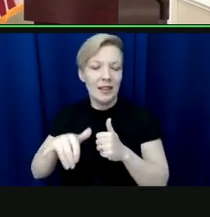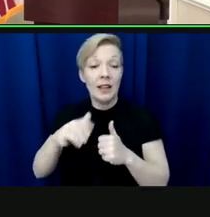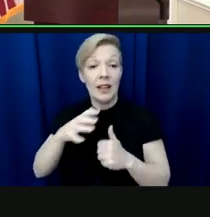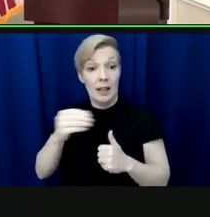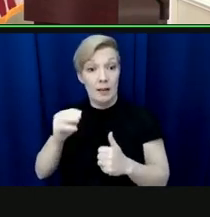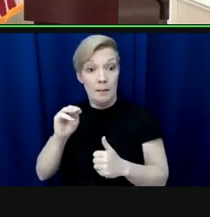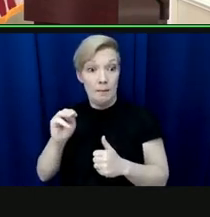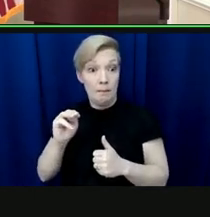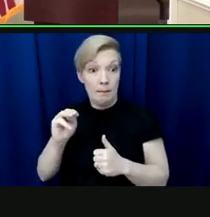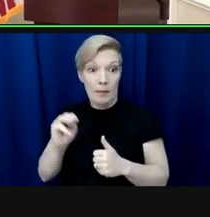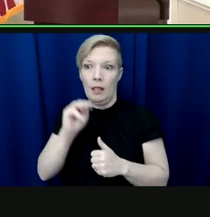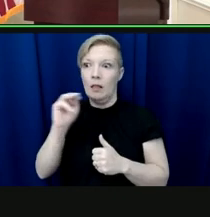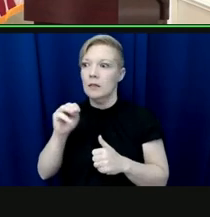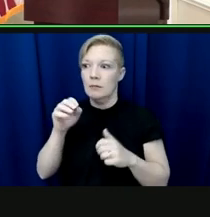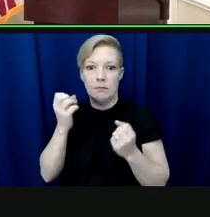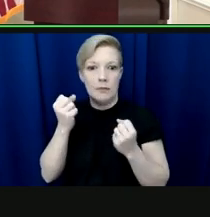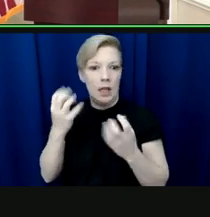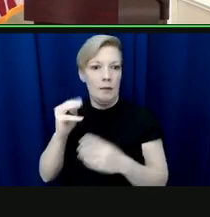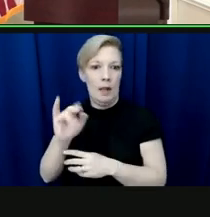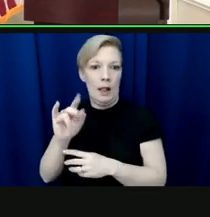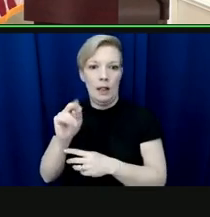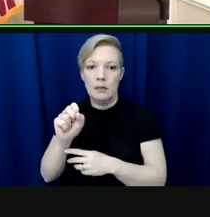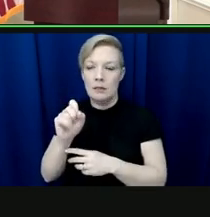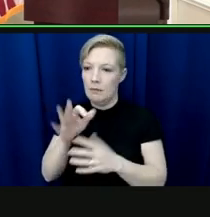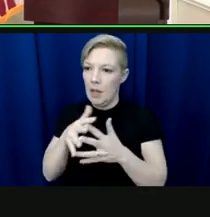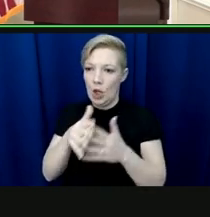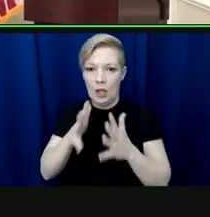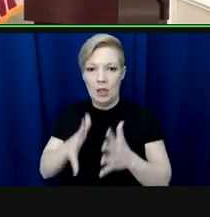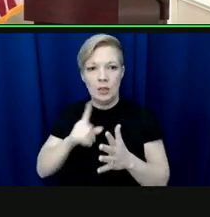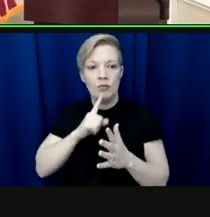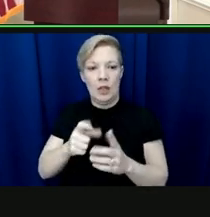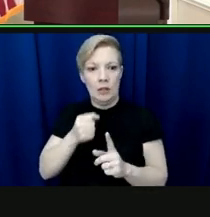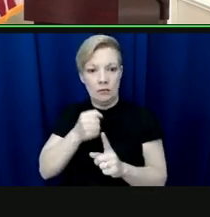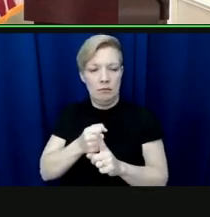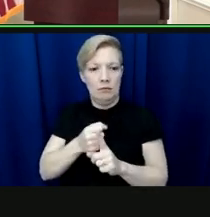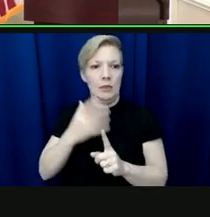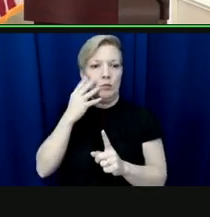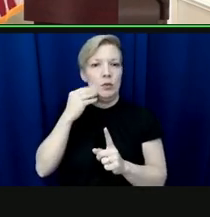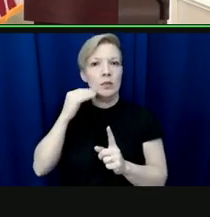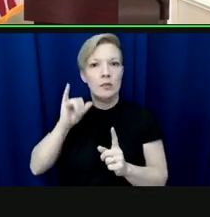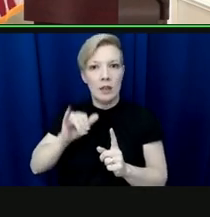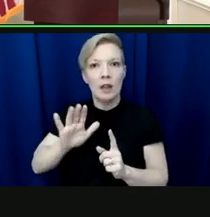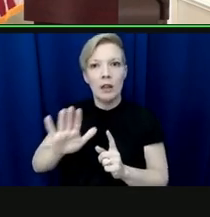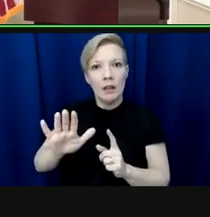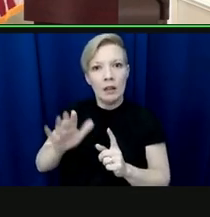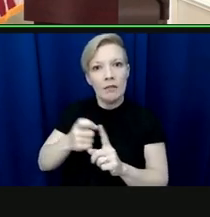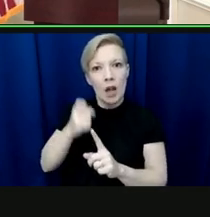the devastating impacts of climate change. Al Roker has seen this too often